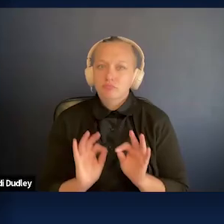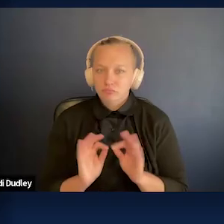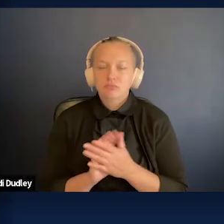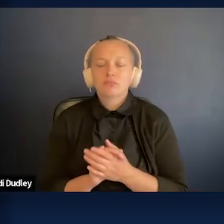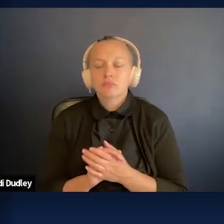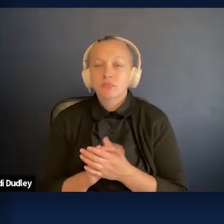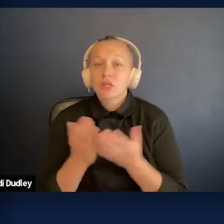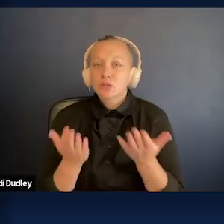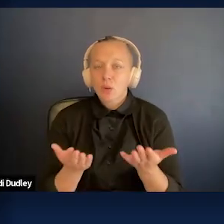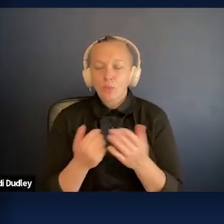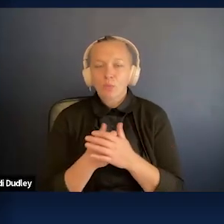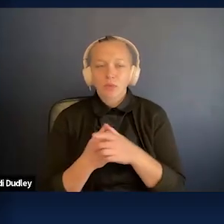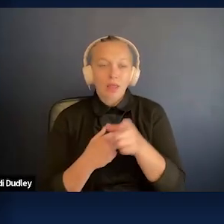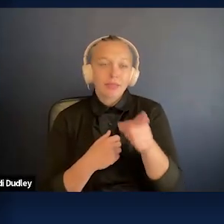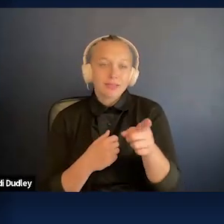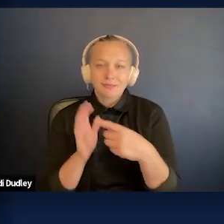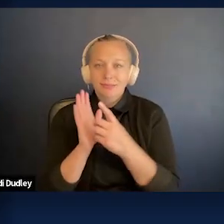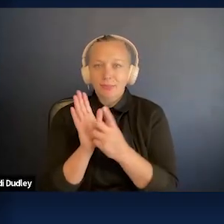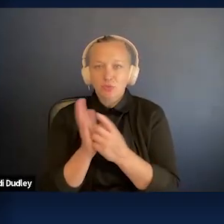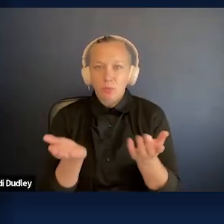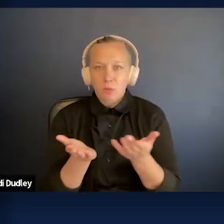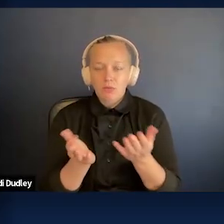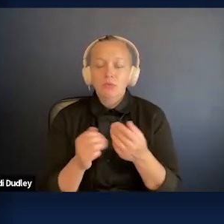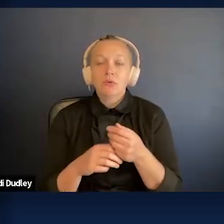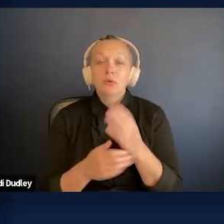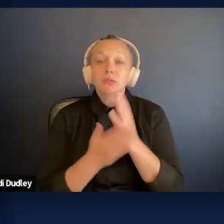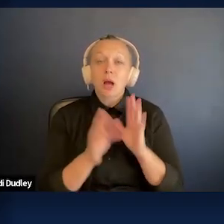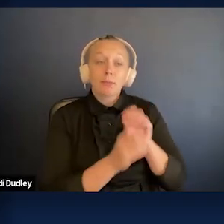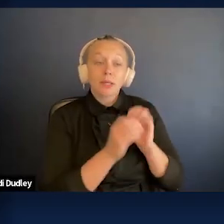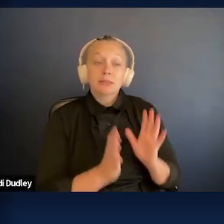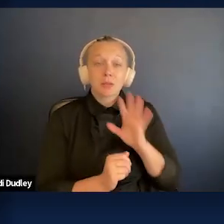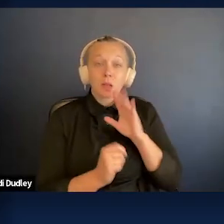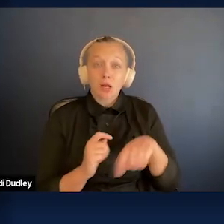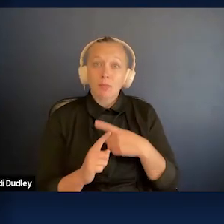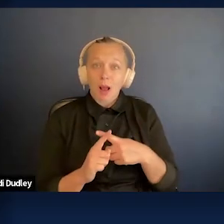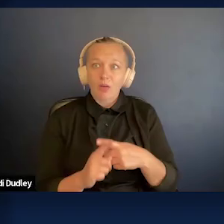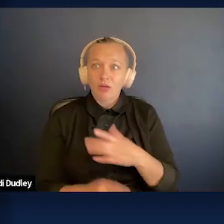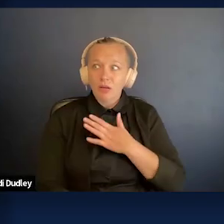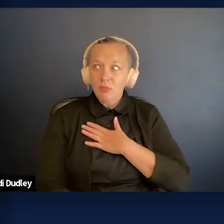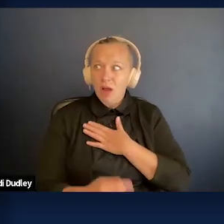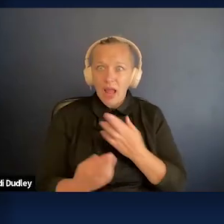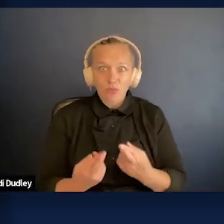And so, um, this is really demonstrated when participants talked about incorporating adaptive sports into their recommendations as a provider.